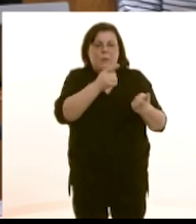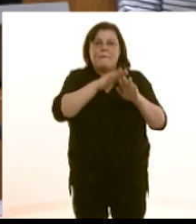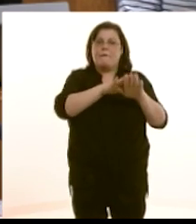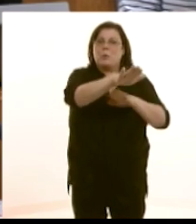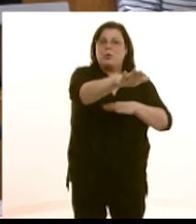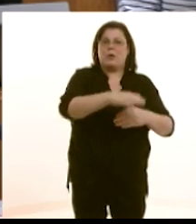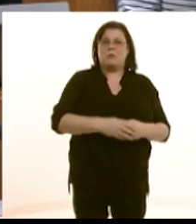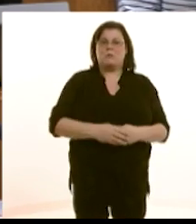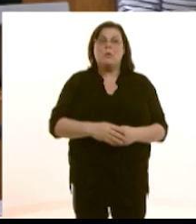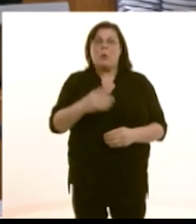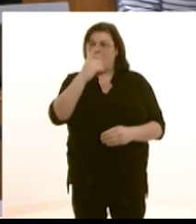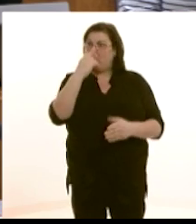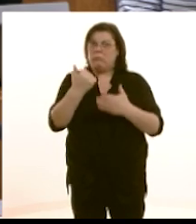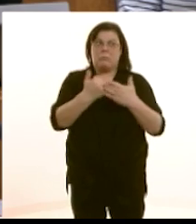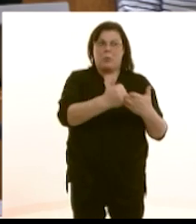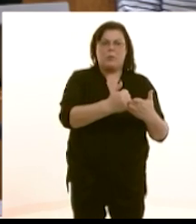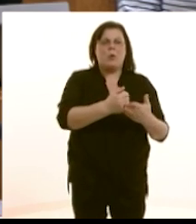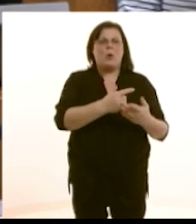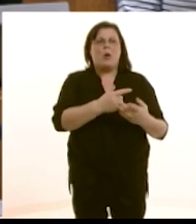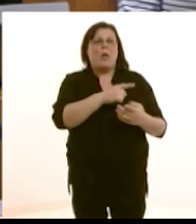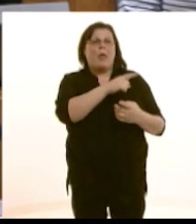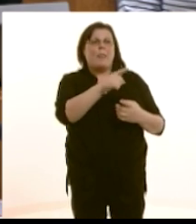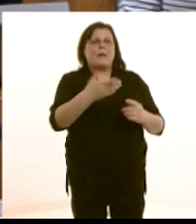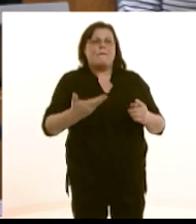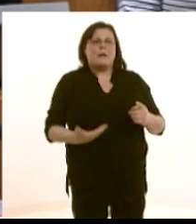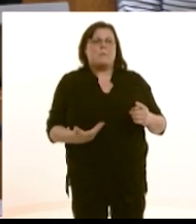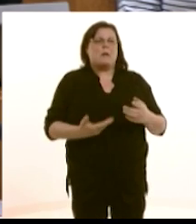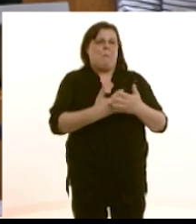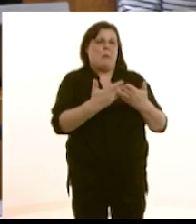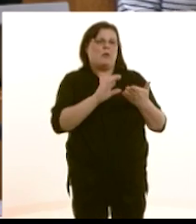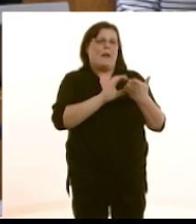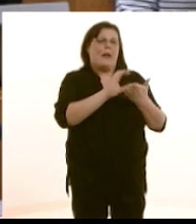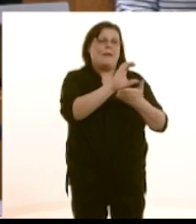Weíre not talking here about an industry that has not had investment, that is antiquated,